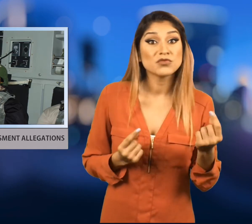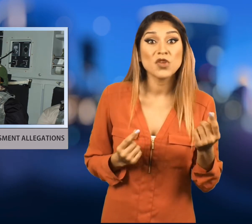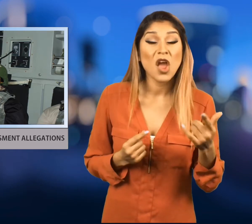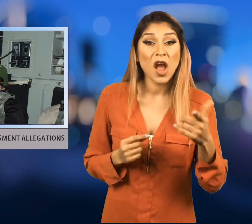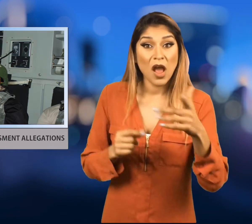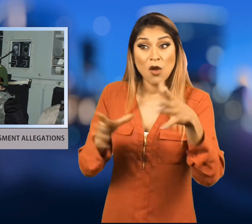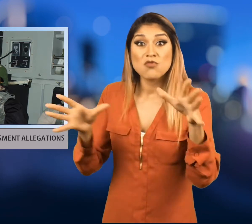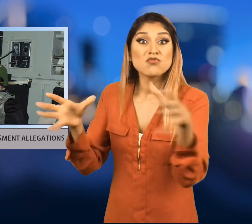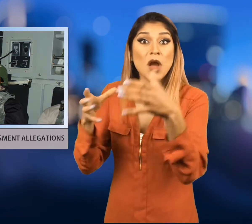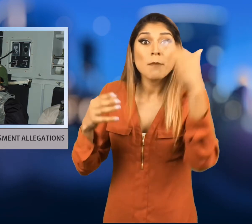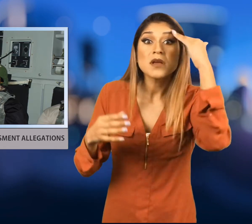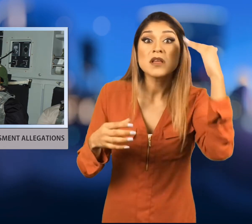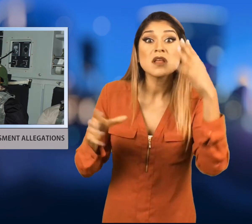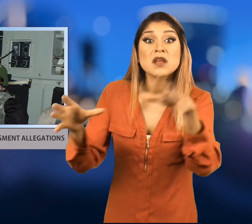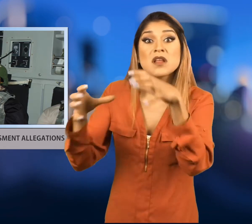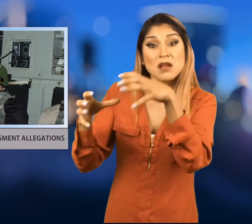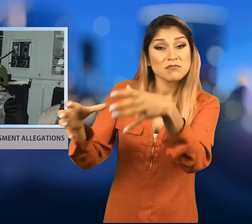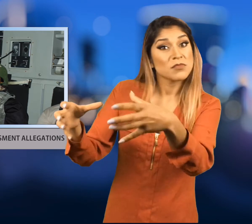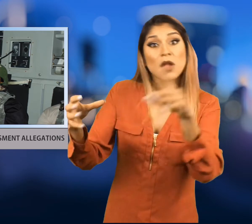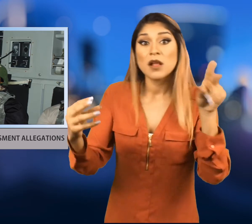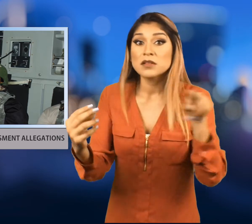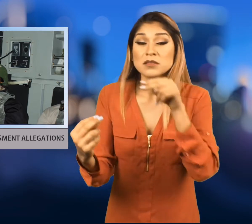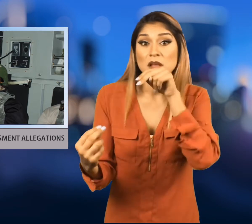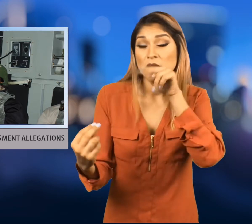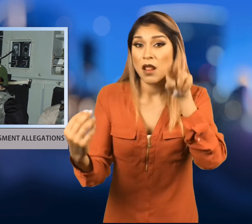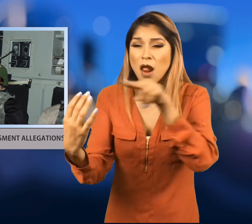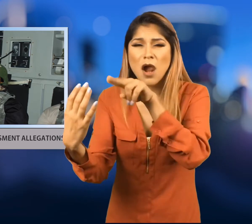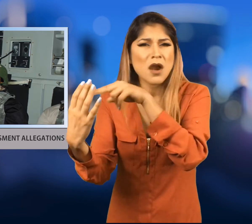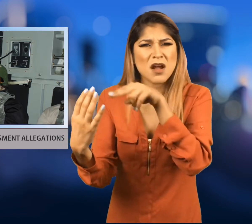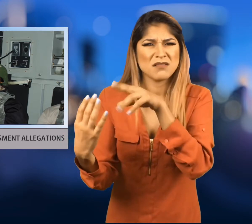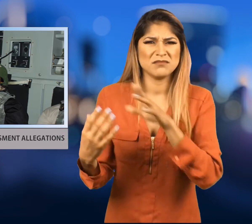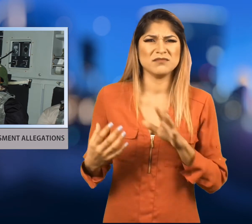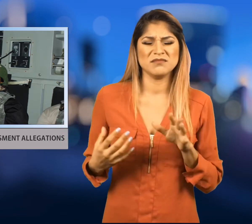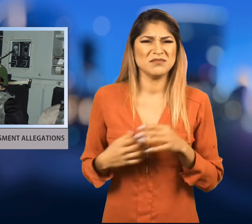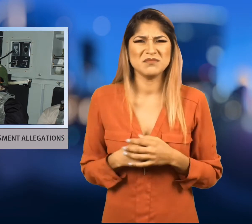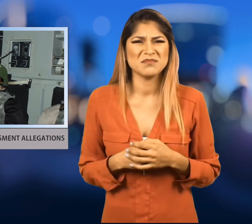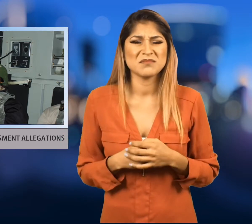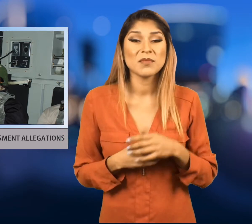Franken grabbed her head and stuck his tongue in her mouth.